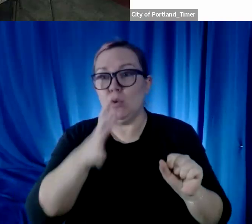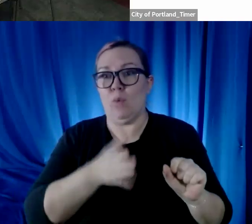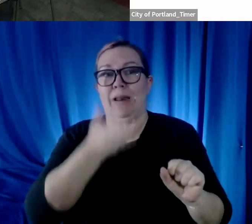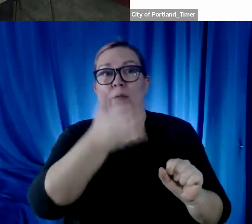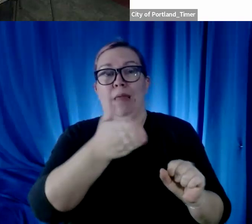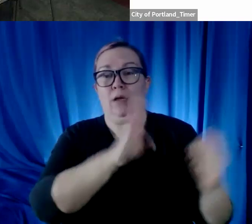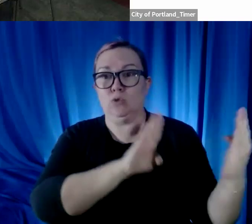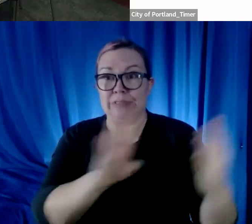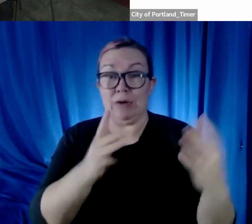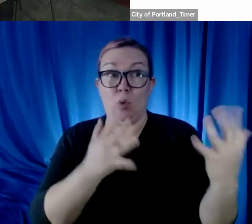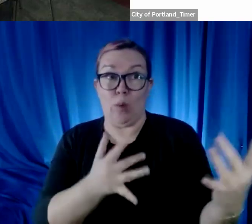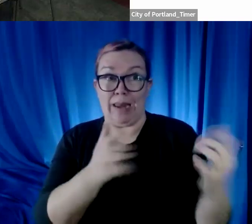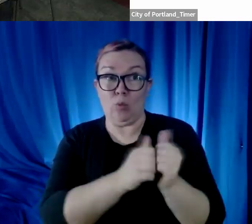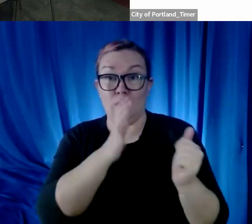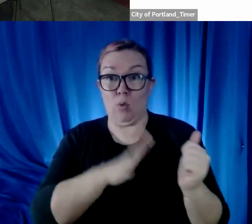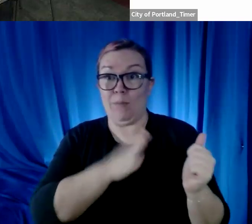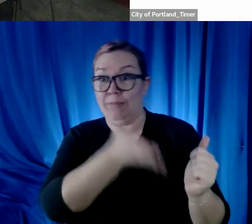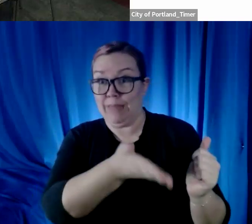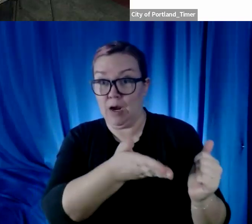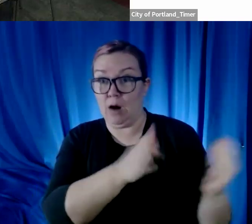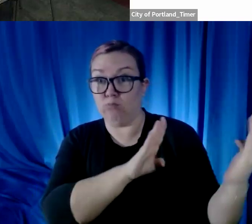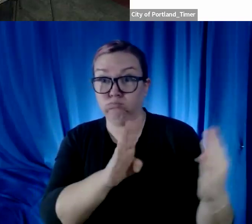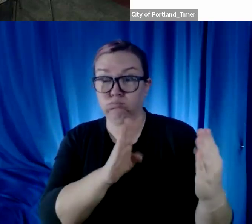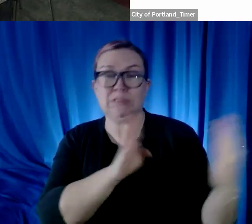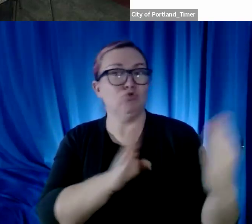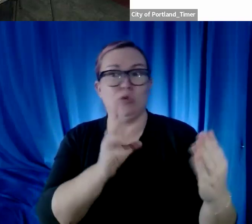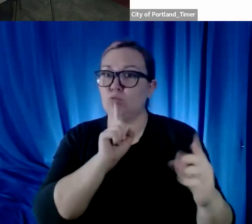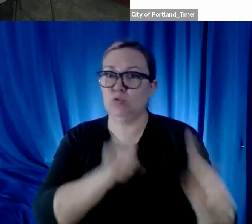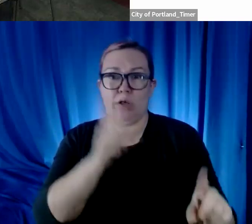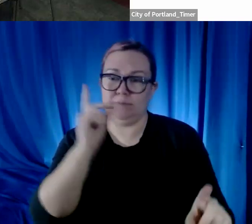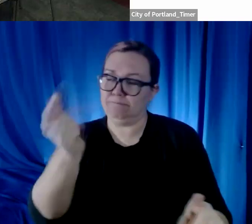I waited with a woman on the sidewalk and street response was there within 15 minutes.